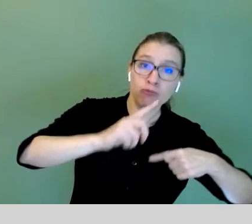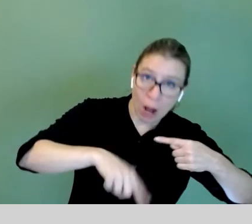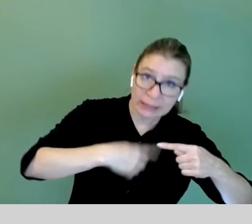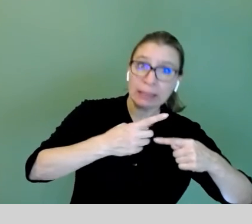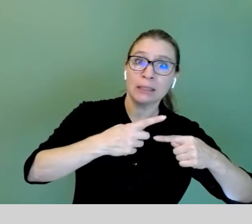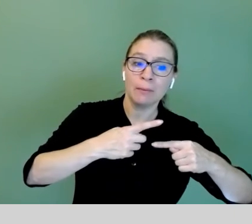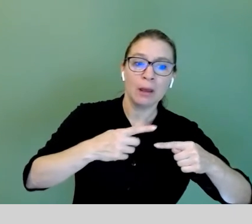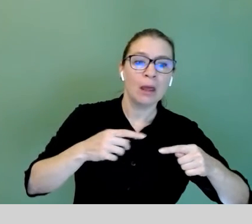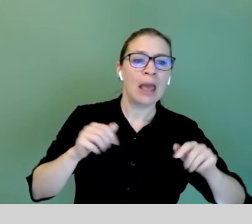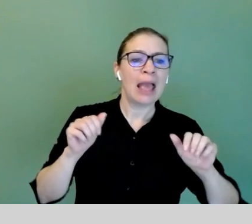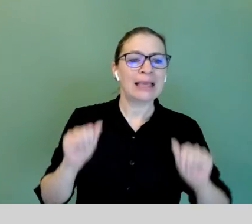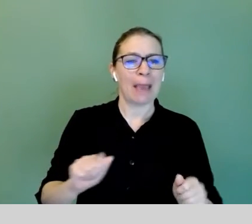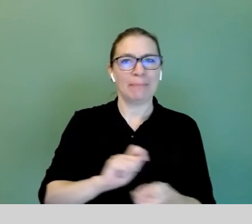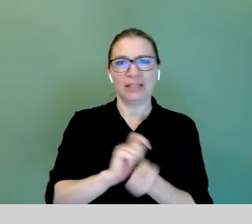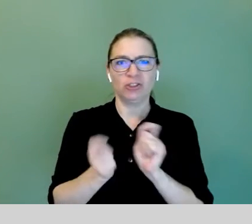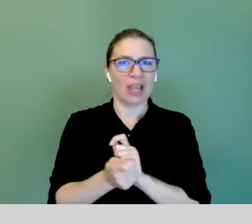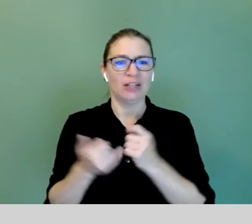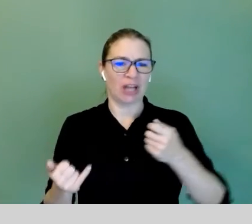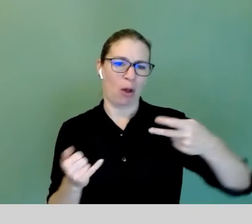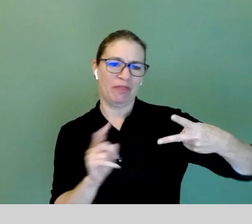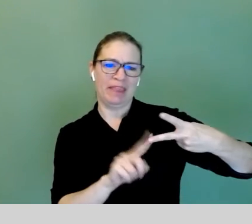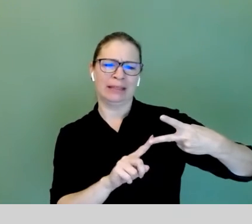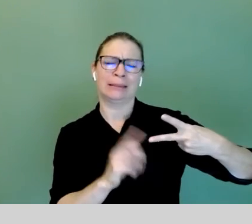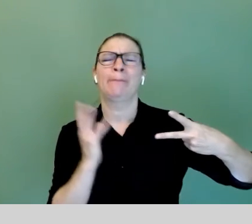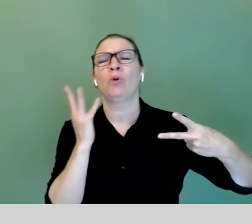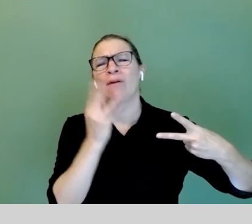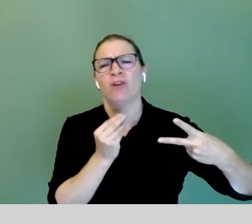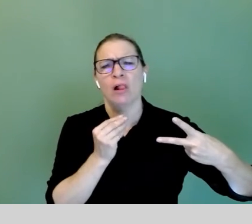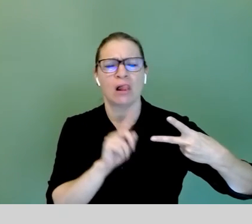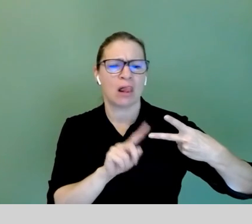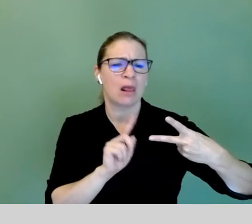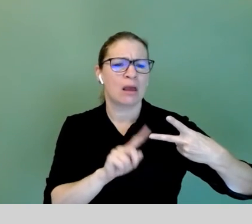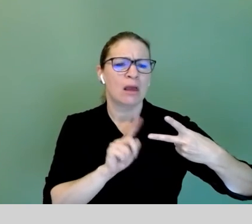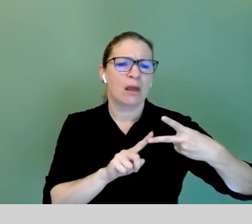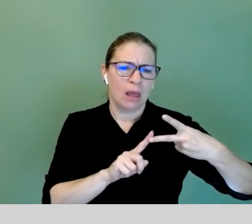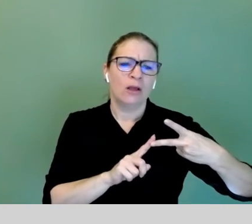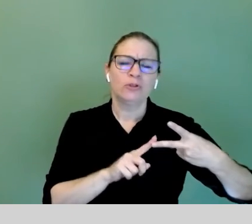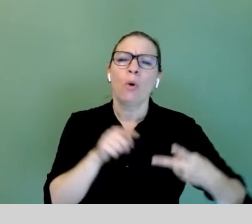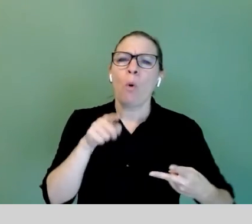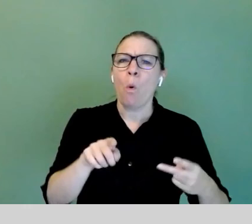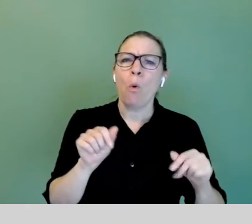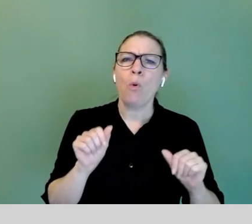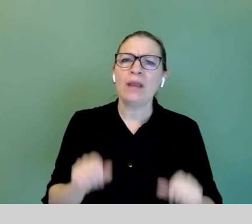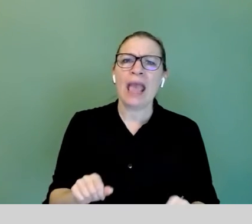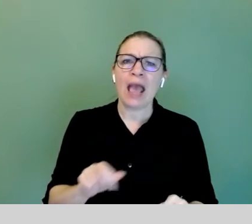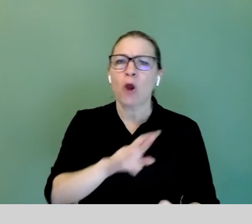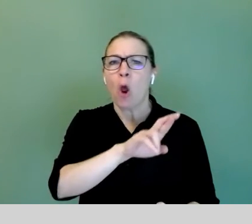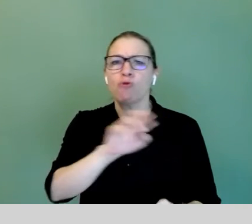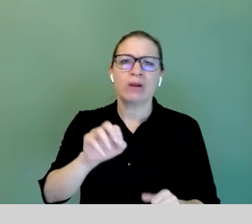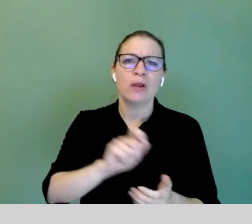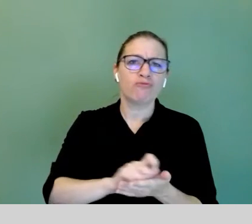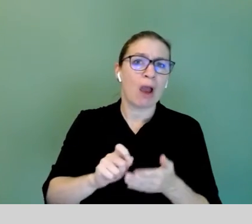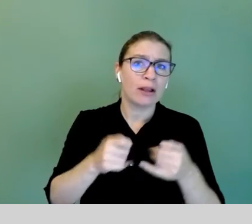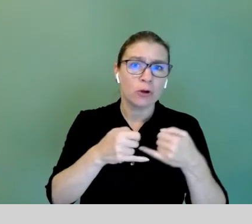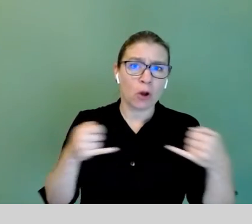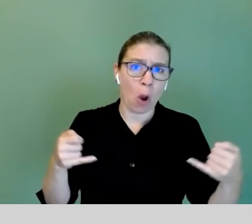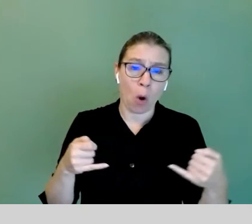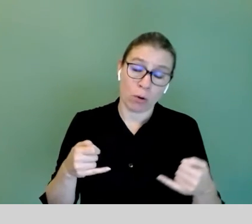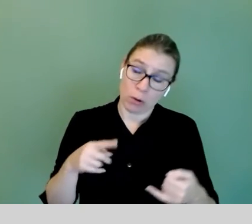and processes them can be written as this, and that's beautiful. So you can actually rewrite your code.